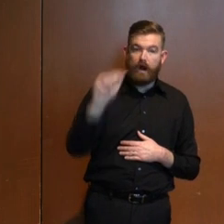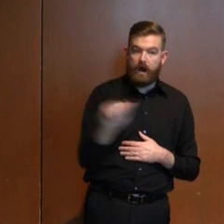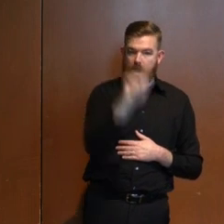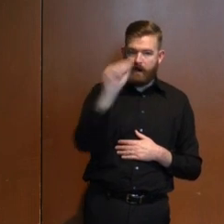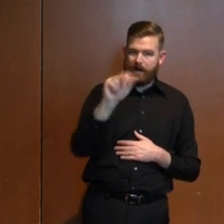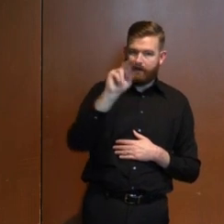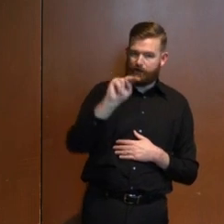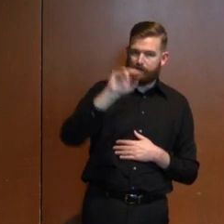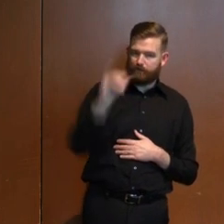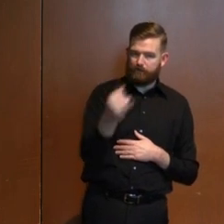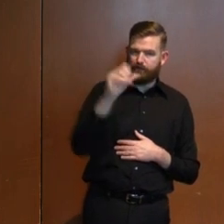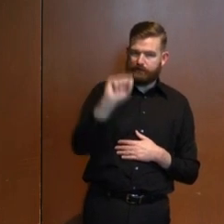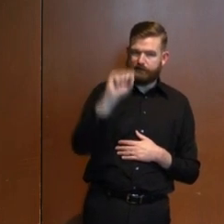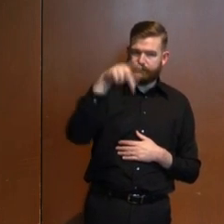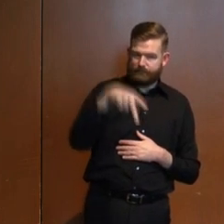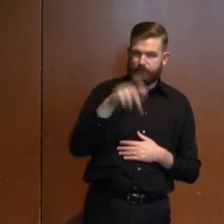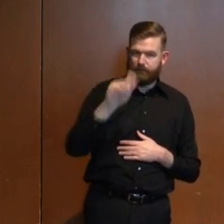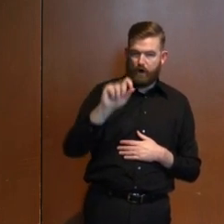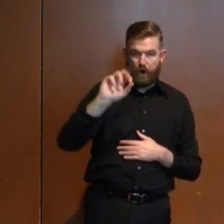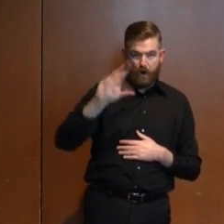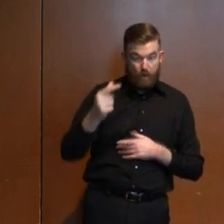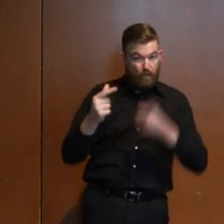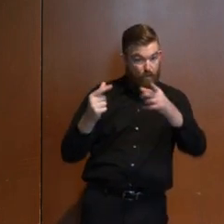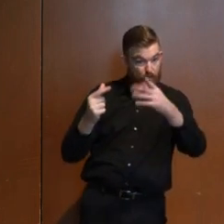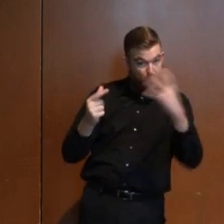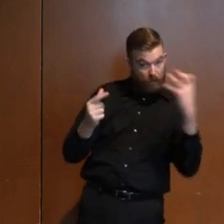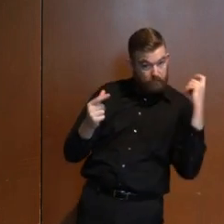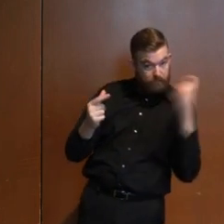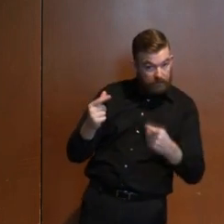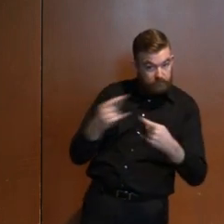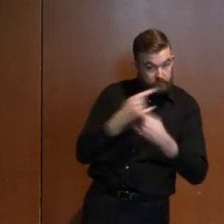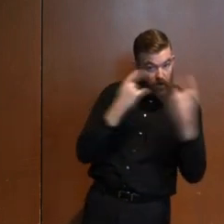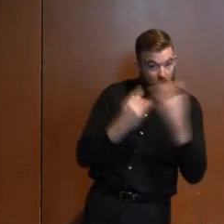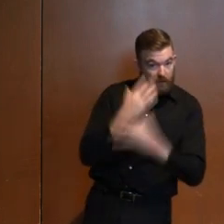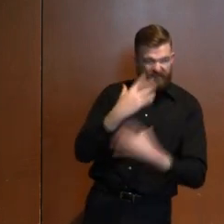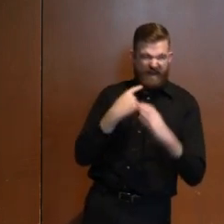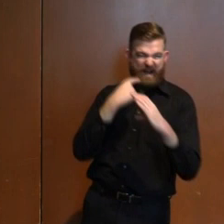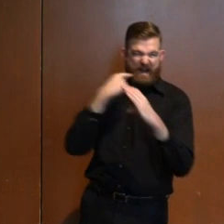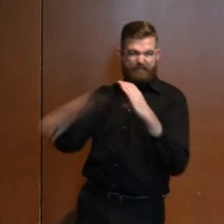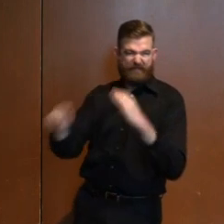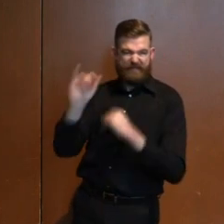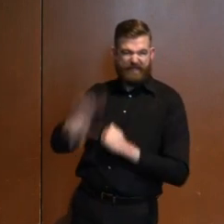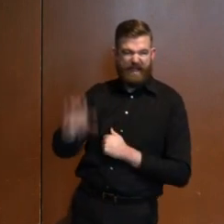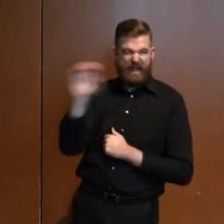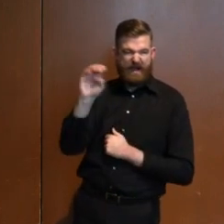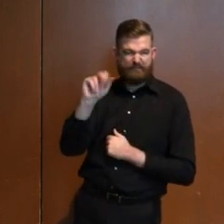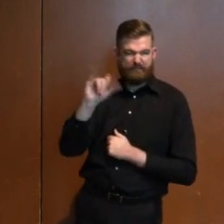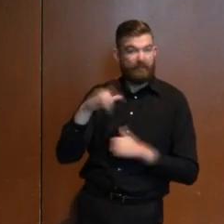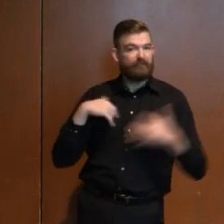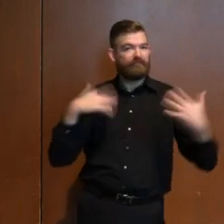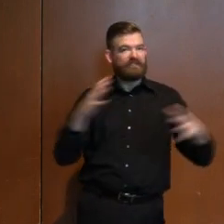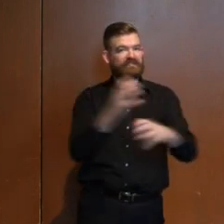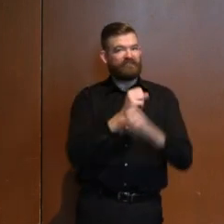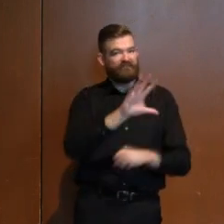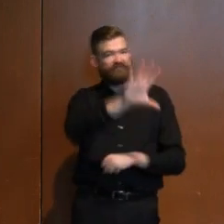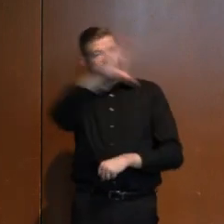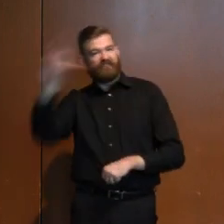THAT THE WEBSITE PPE DONATION AT SNJ.ORG WHICH IS LOOKING FOR ANY KIND OF PERSONAL PROTECTIVE EQUIPMENT HAS NOW HAD 550 E-